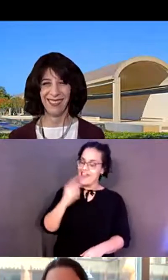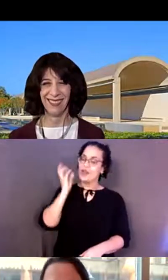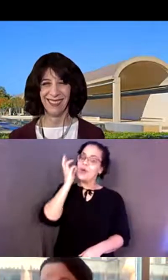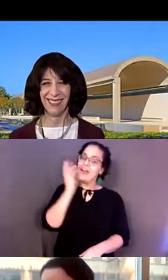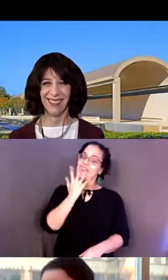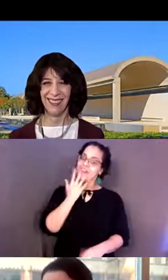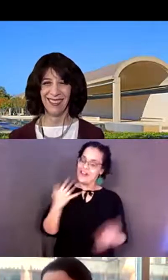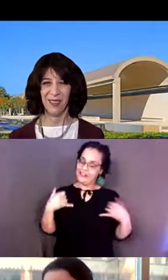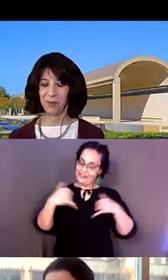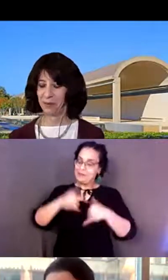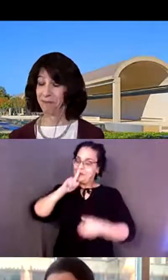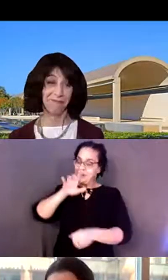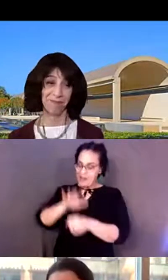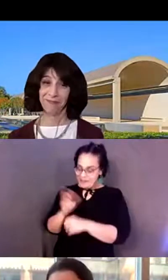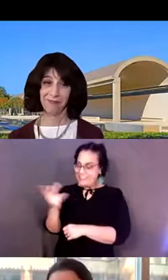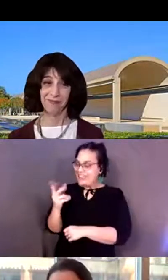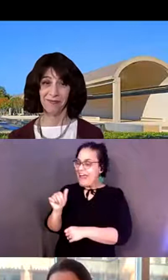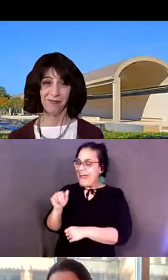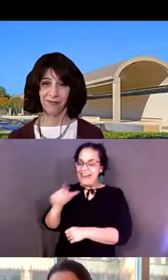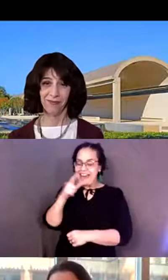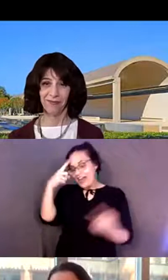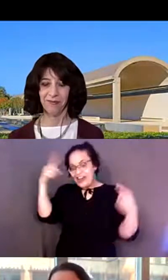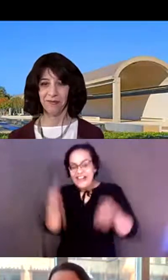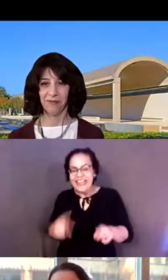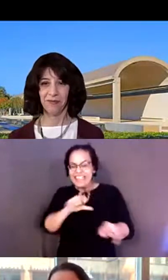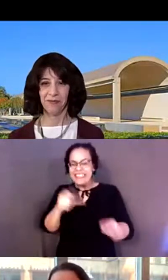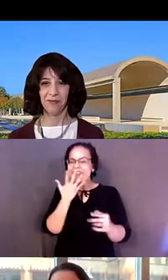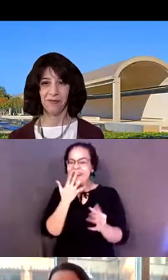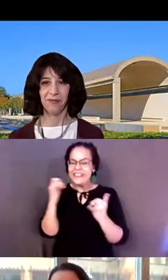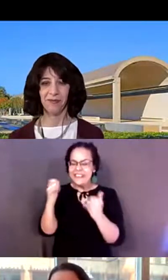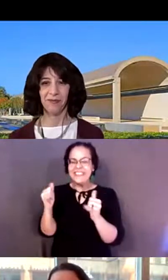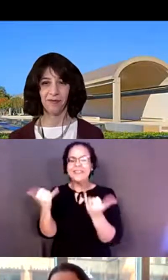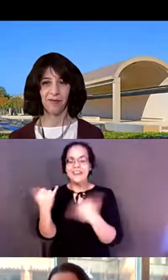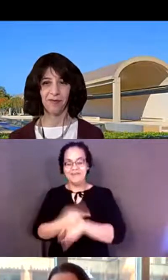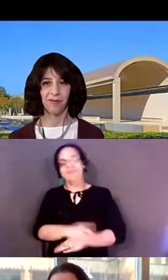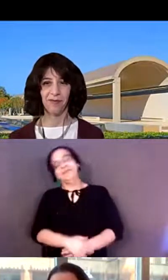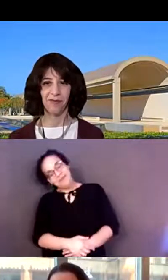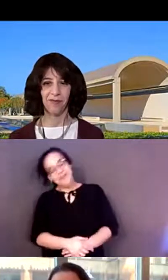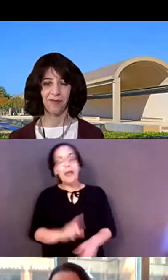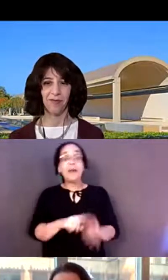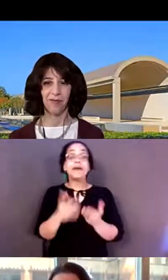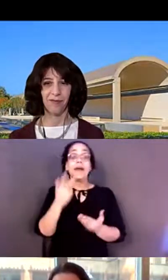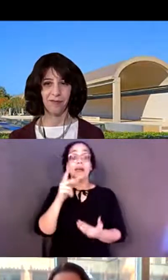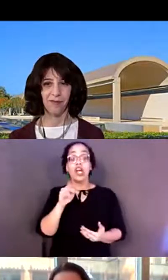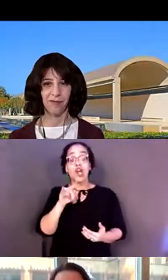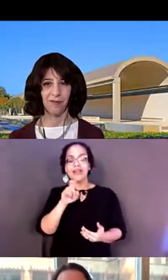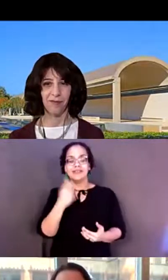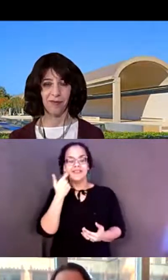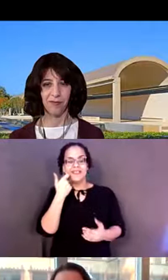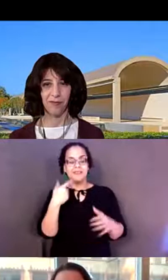did not coordinate our outfits for today's presentation um as Christine mentioned I'm the legal